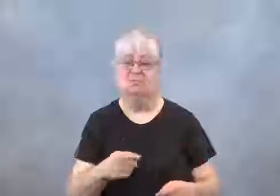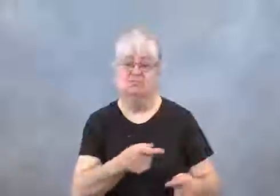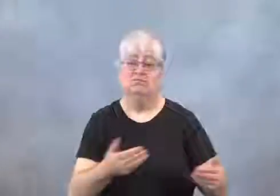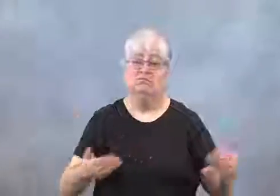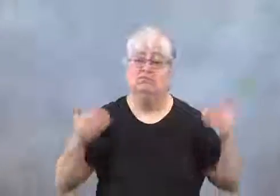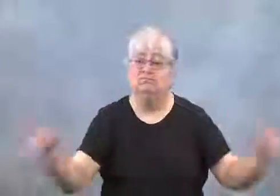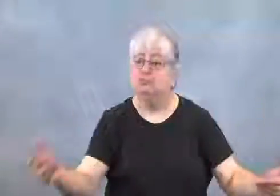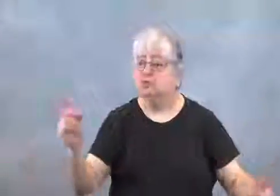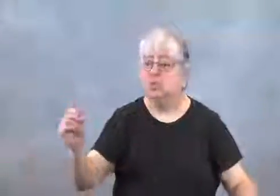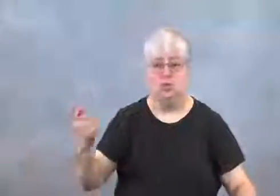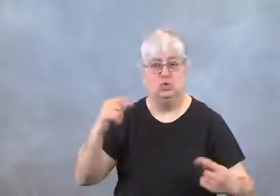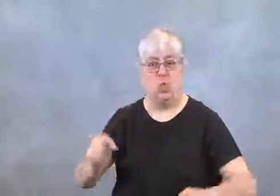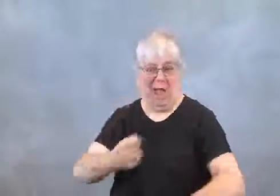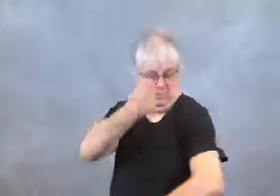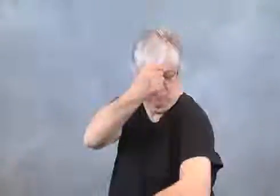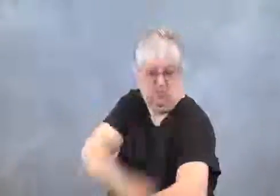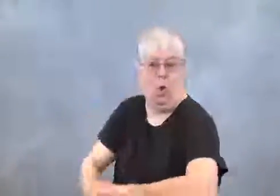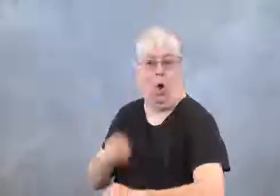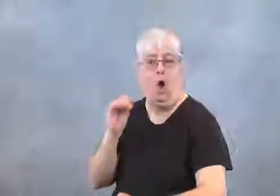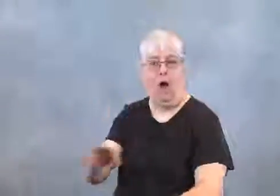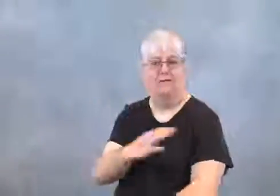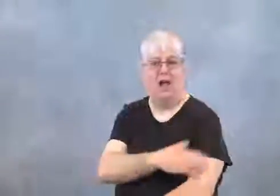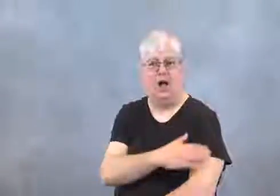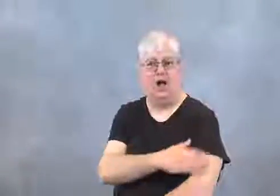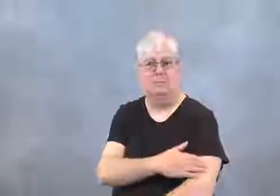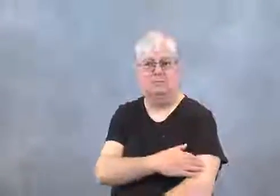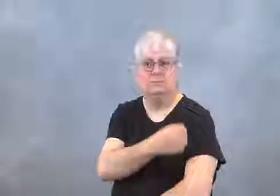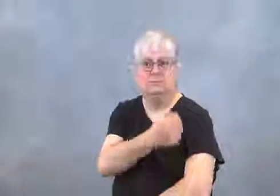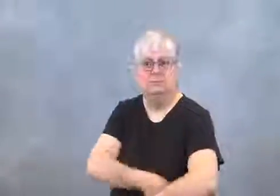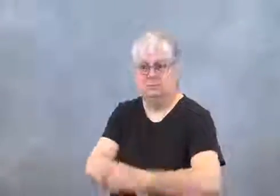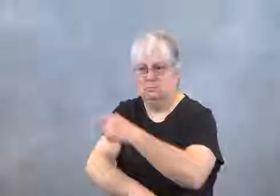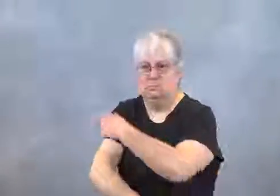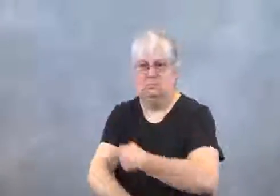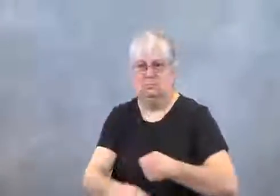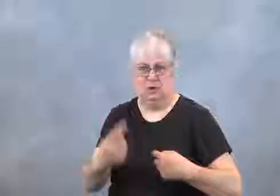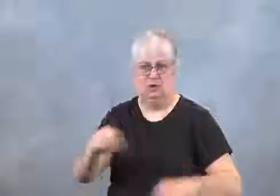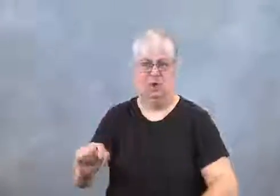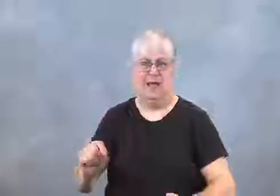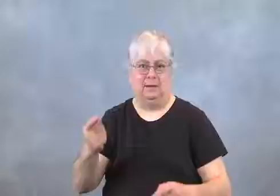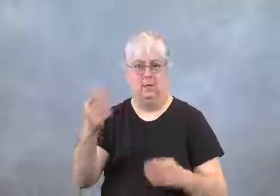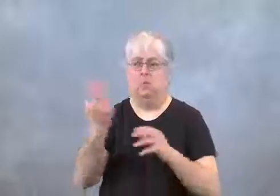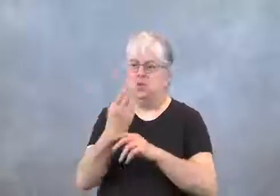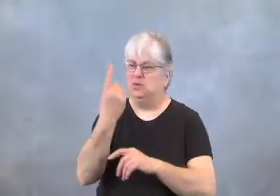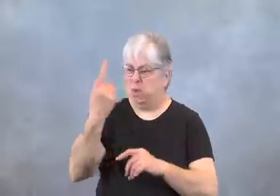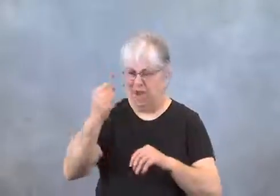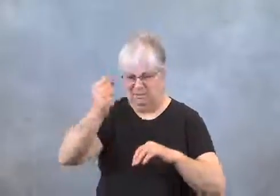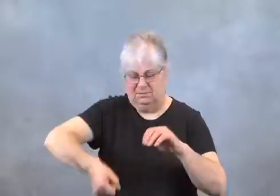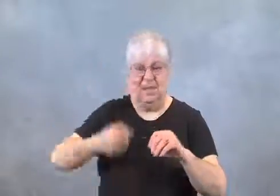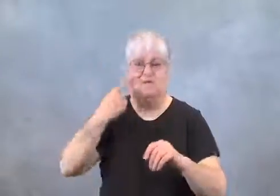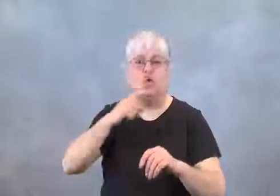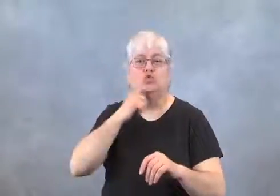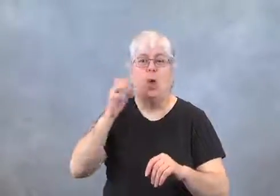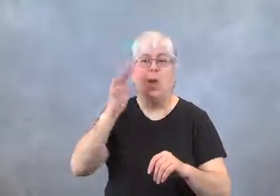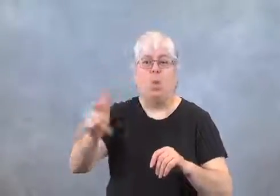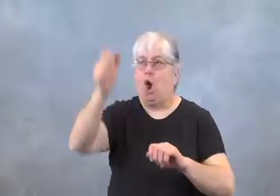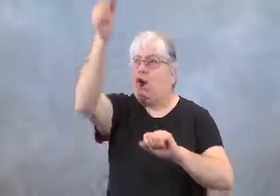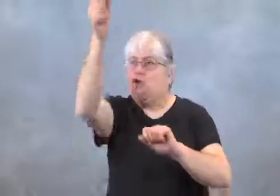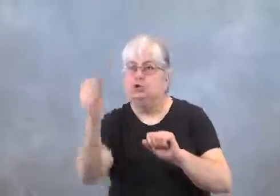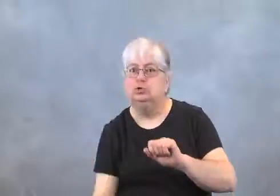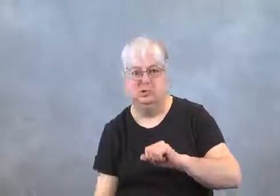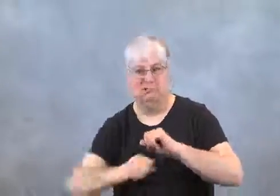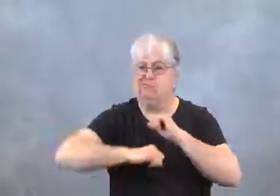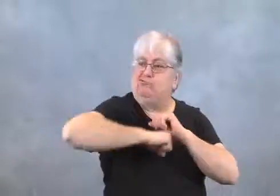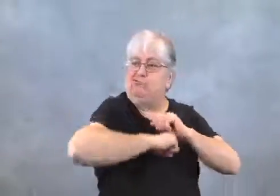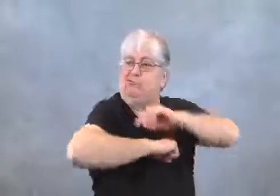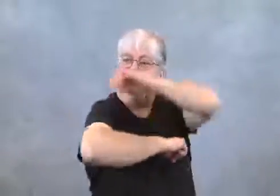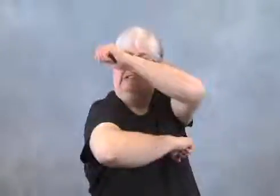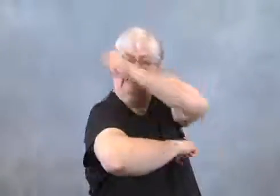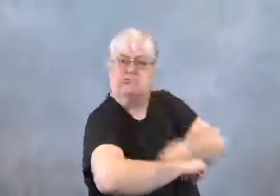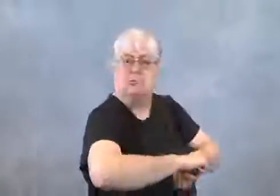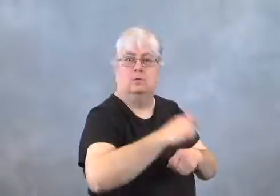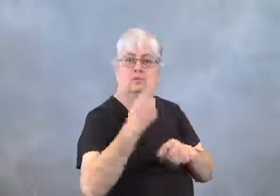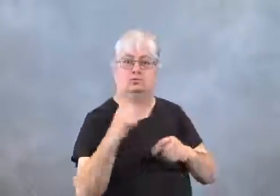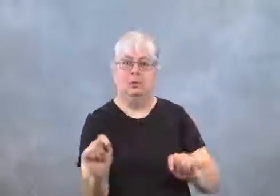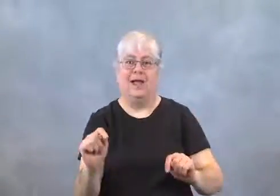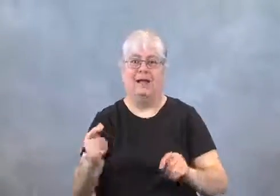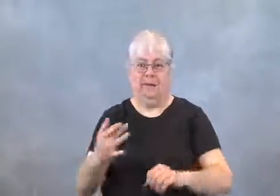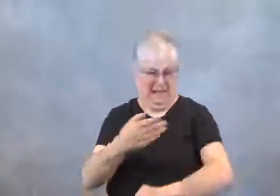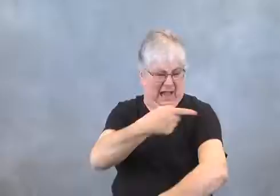He proceeded to try to cut his arms off. He started with a drywall saw.